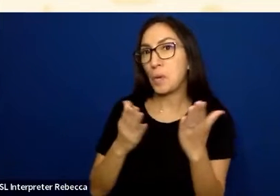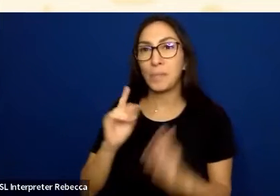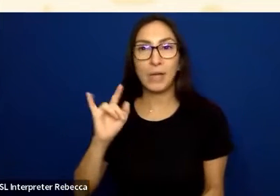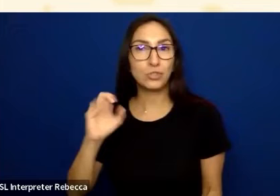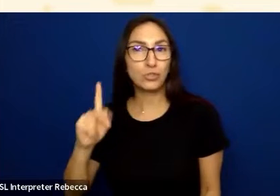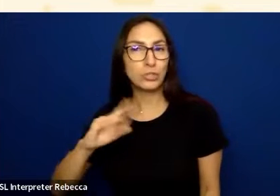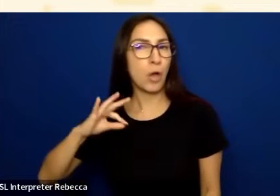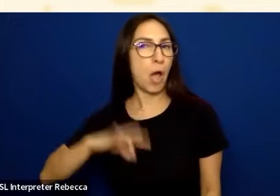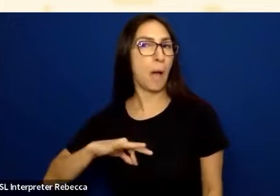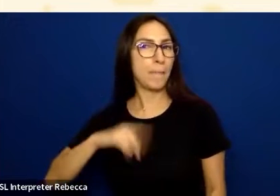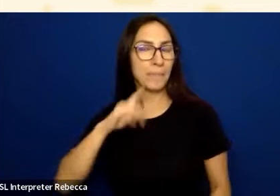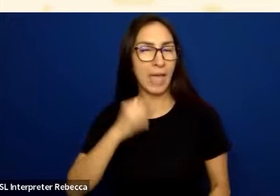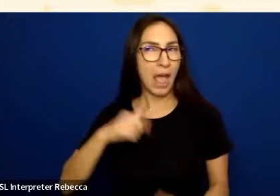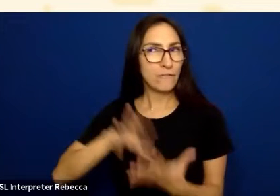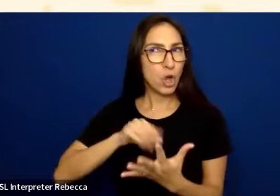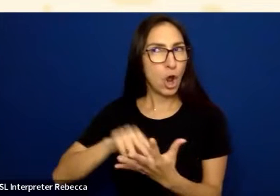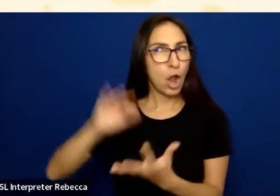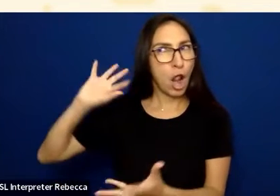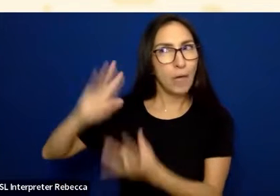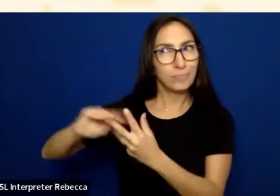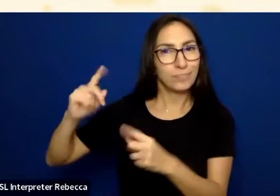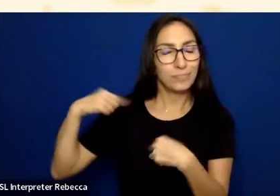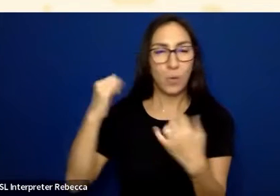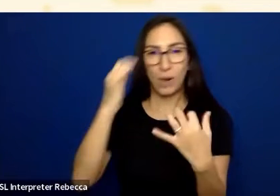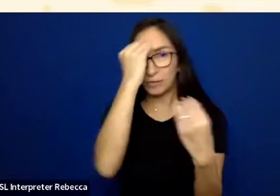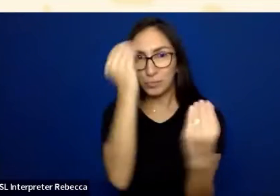would love to share with all of you to make sure accessibility